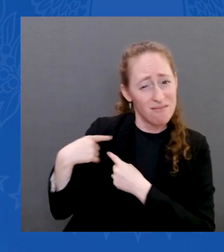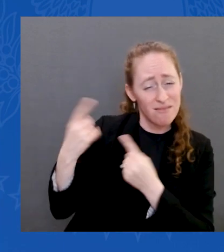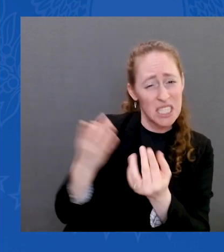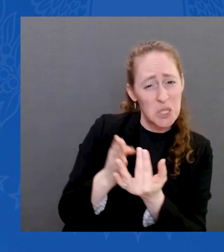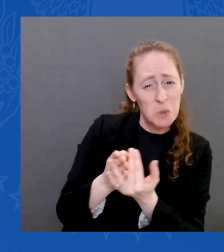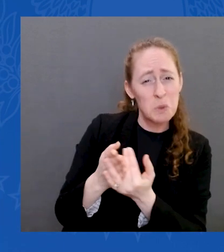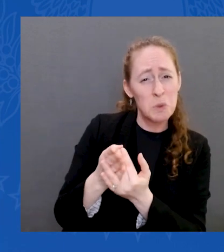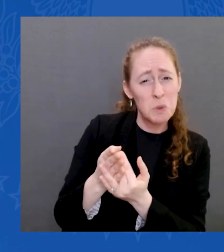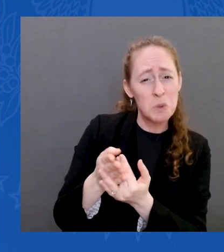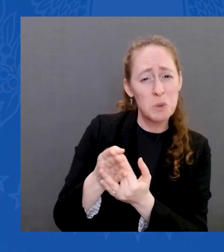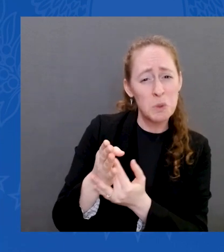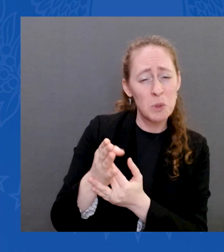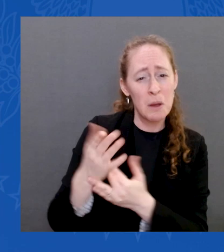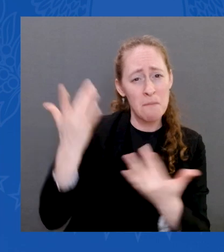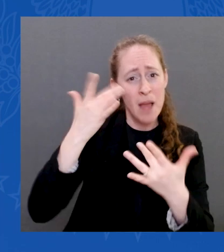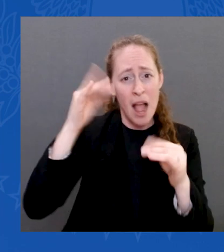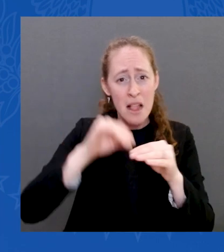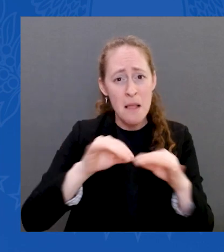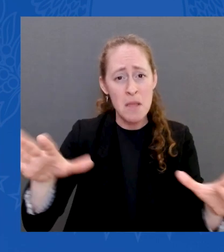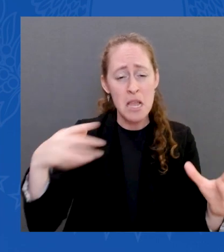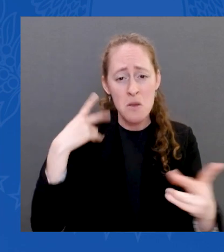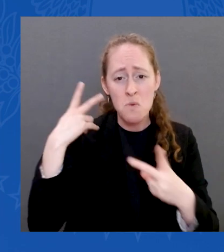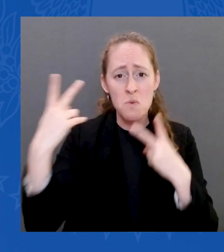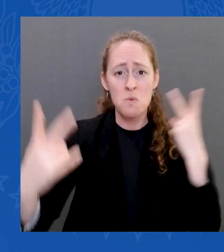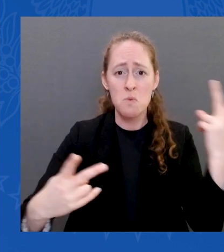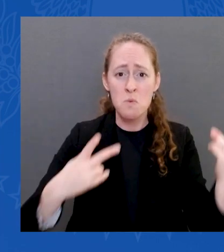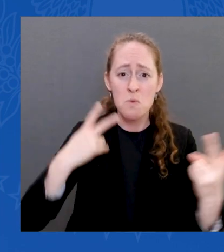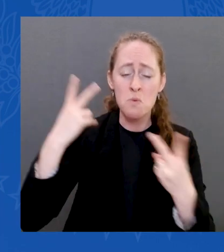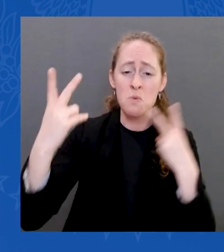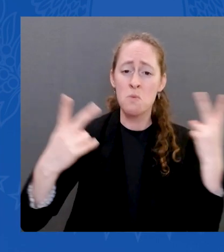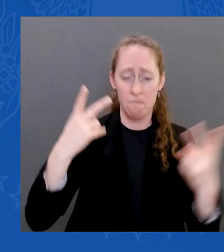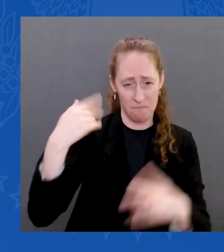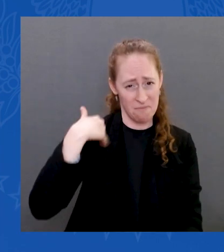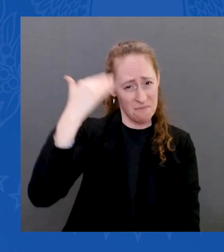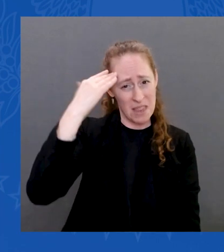into their students unwavering kindness, love and hope.